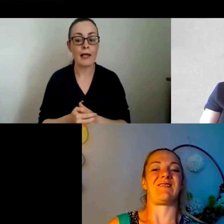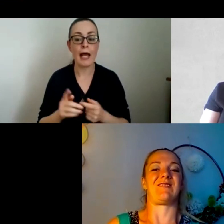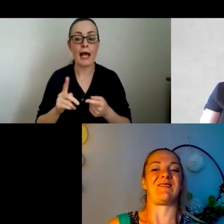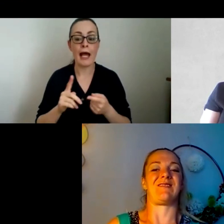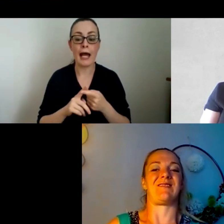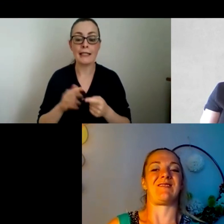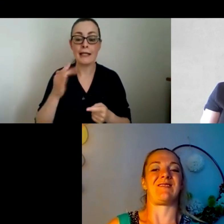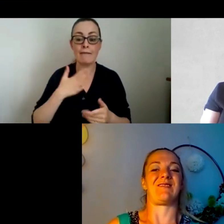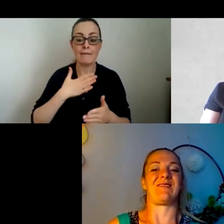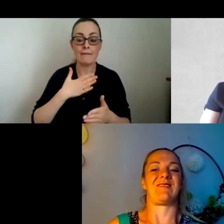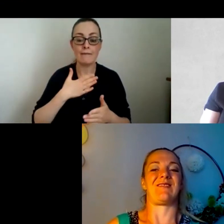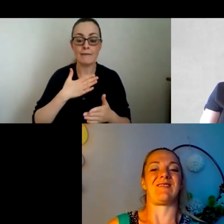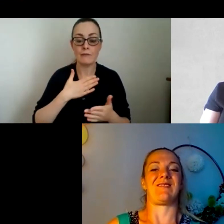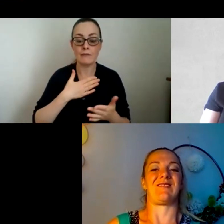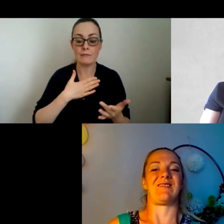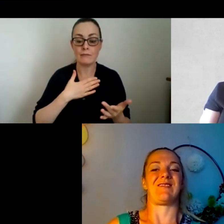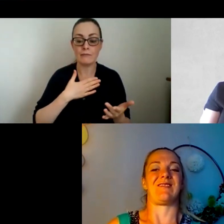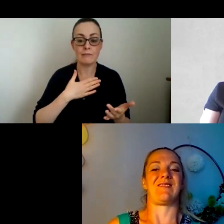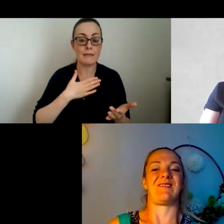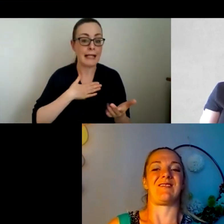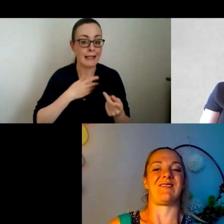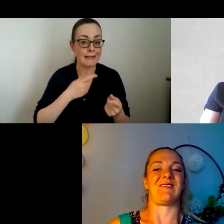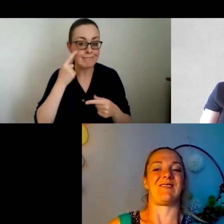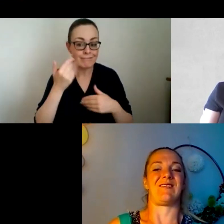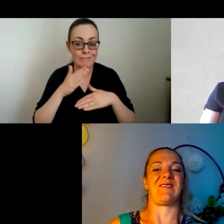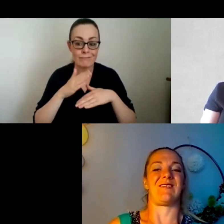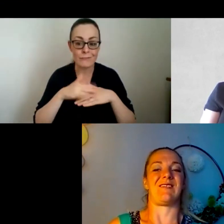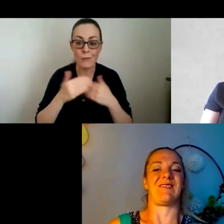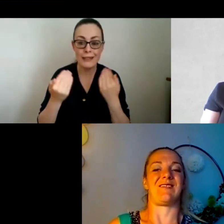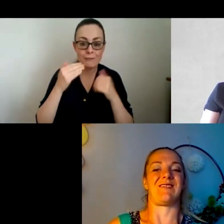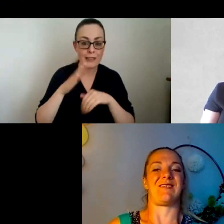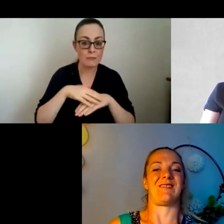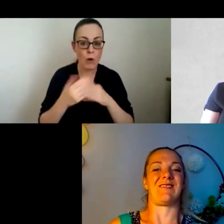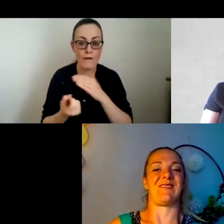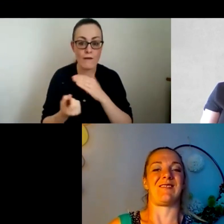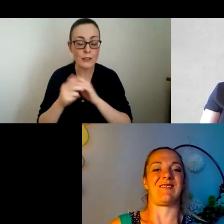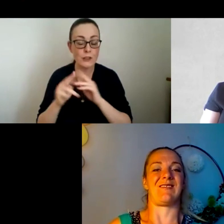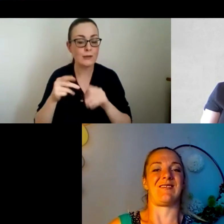to stay up with any up to date with any of our upcoming events follow us on twitter Instagram